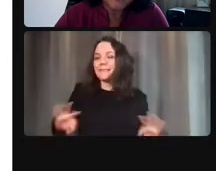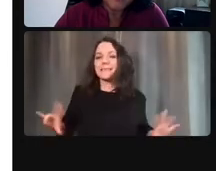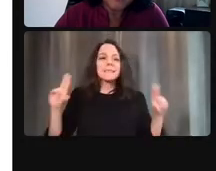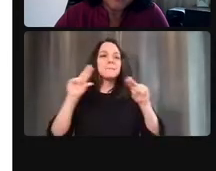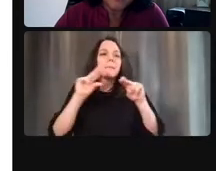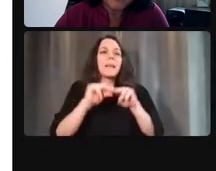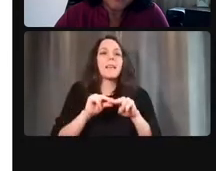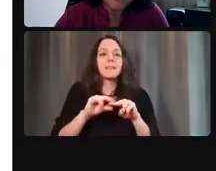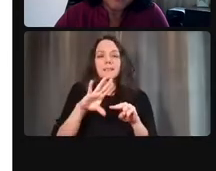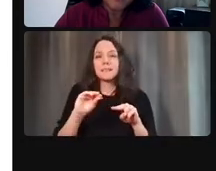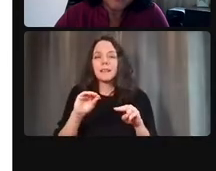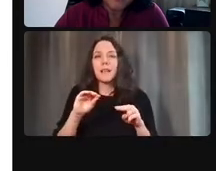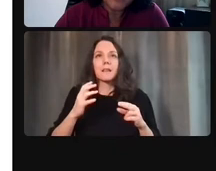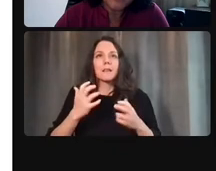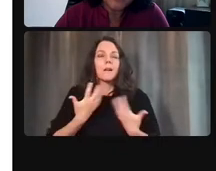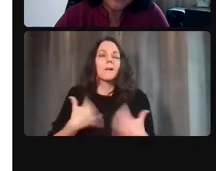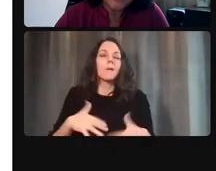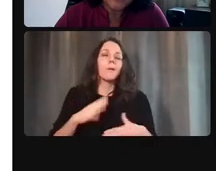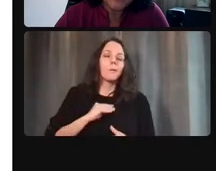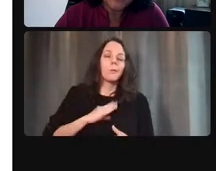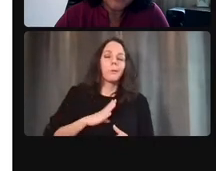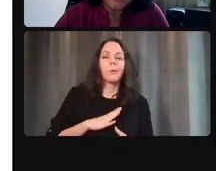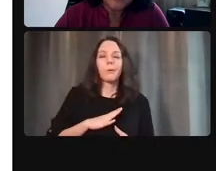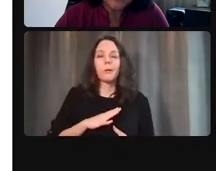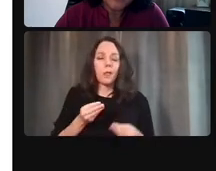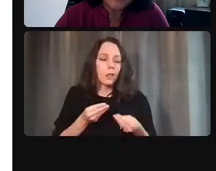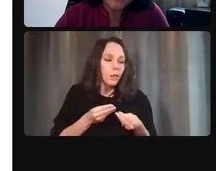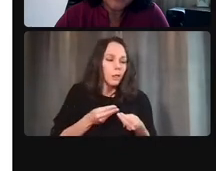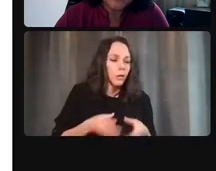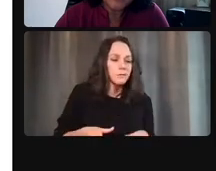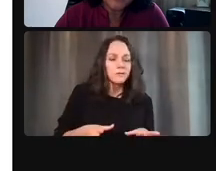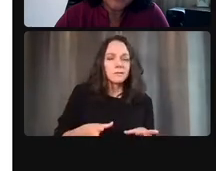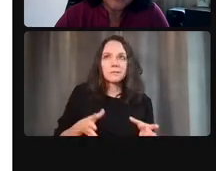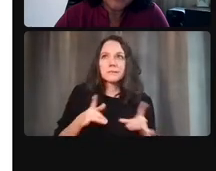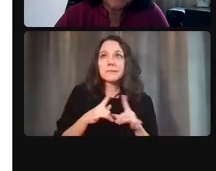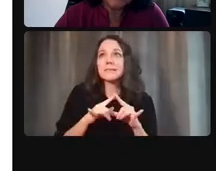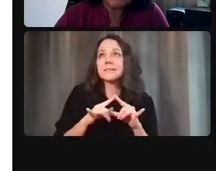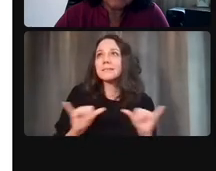helpful and helpless, lost and somehow, still your guiding light.